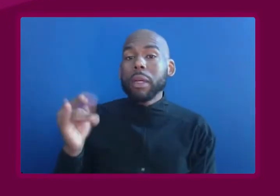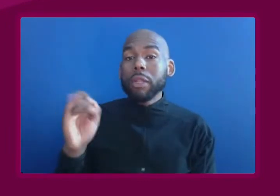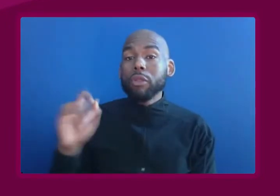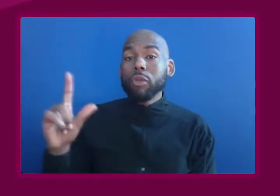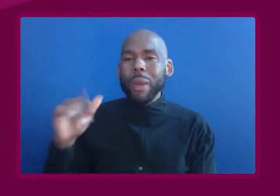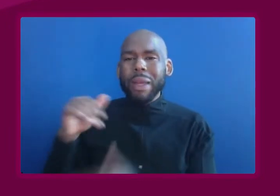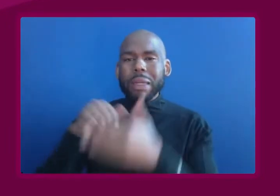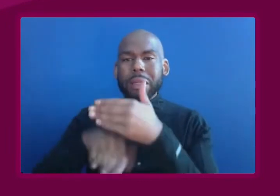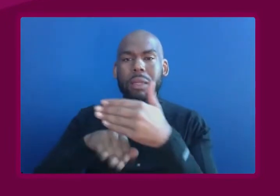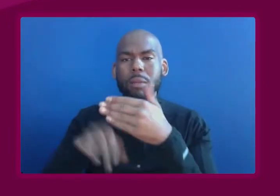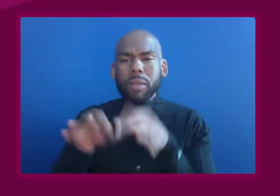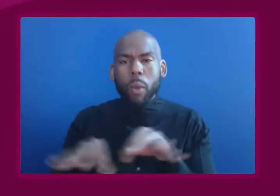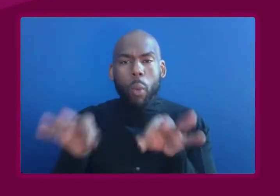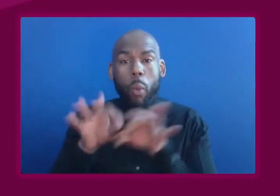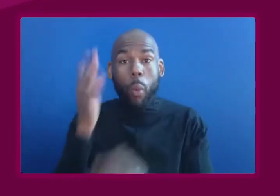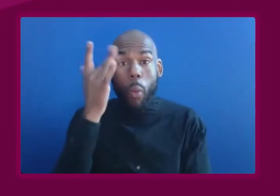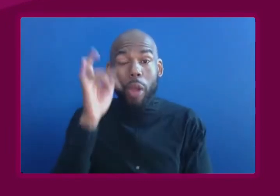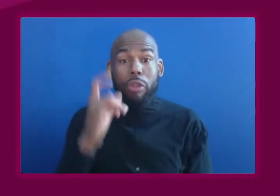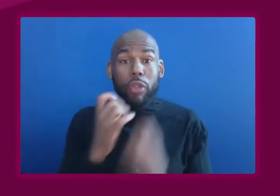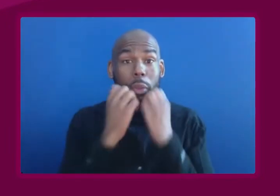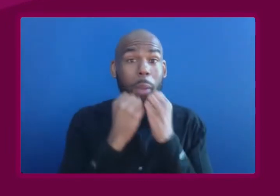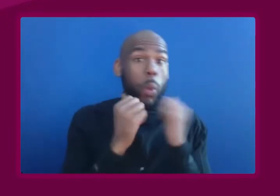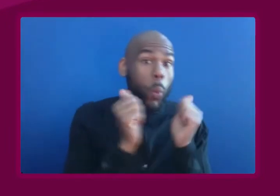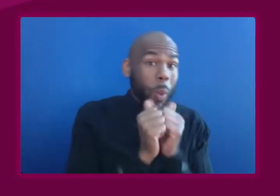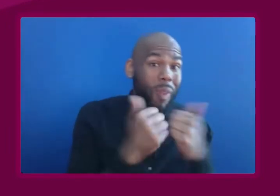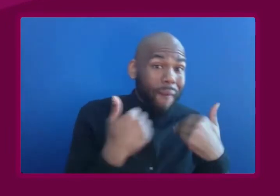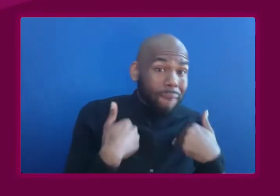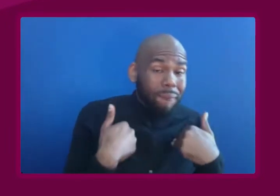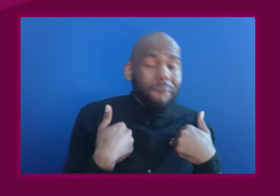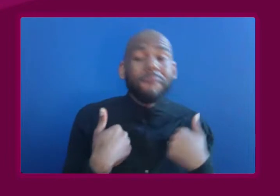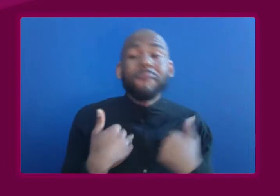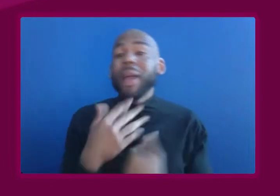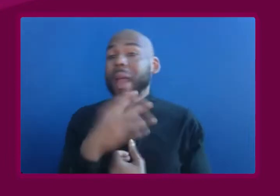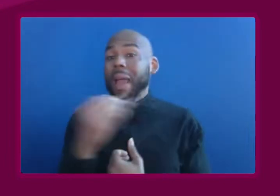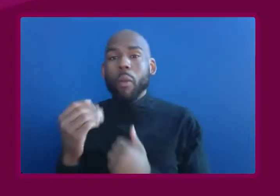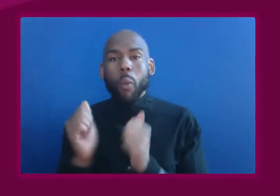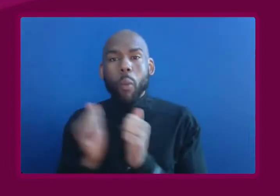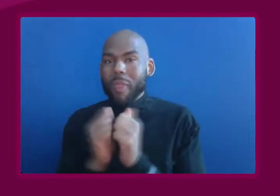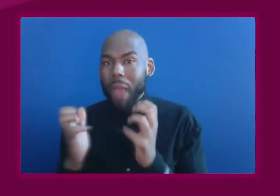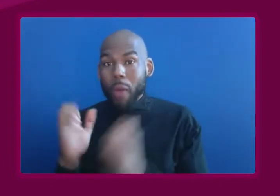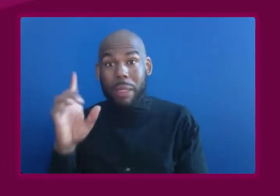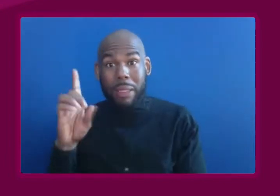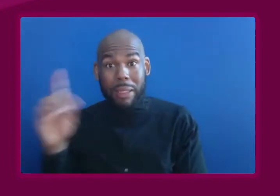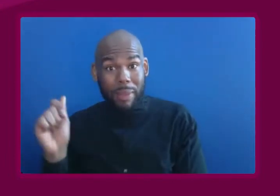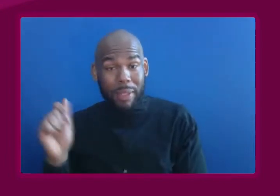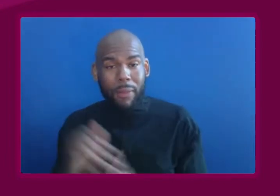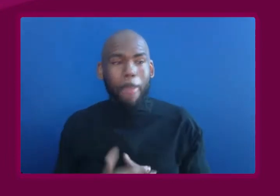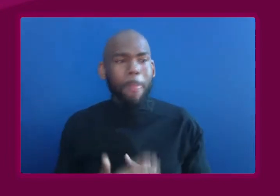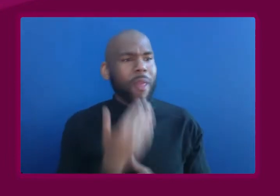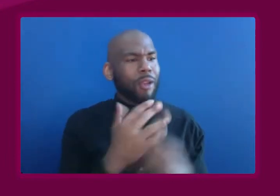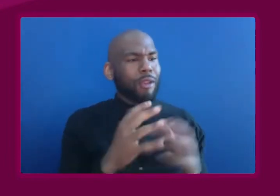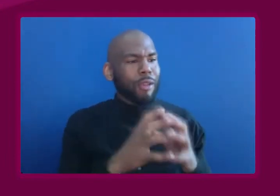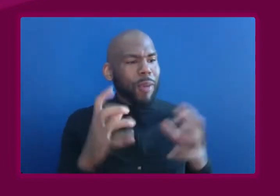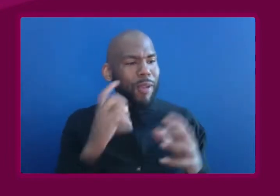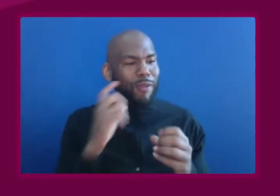why it should matter to everyone, both with and without a disability. Ashley Inkumsah: Thank you so much, Miguel, for joining me